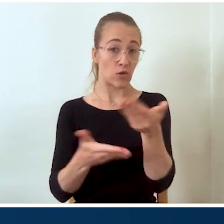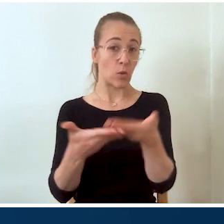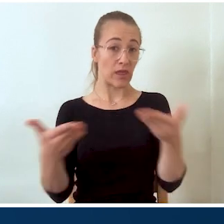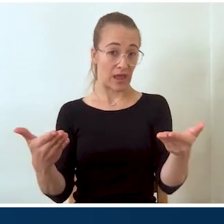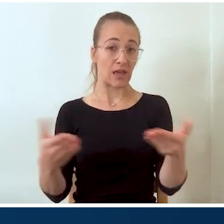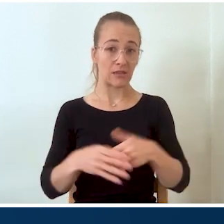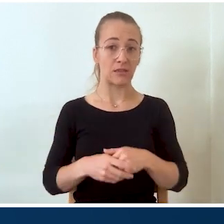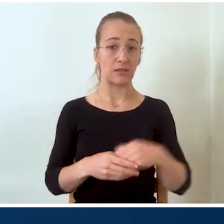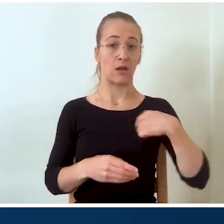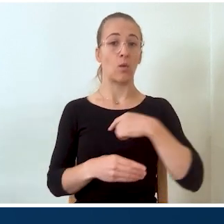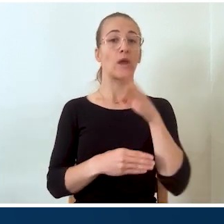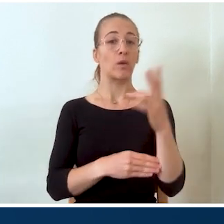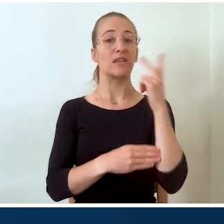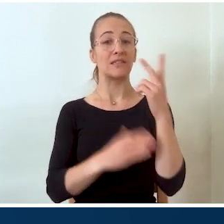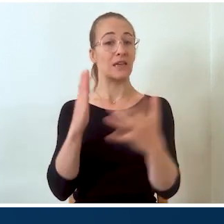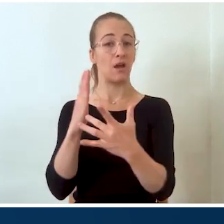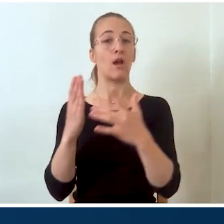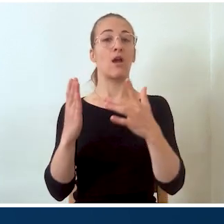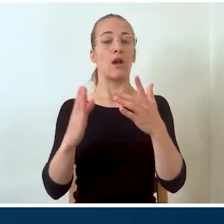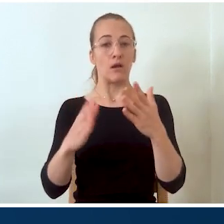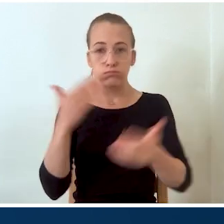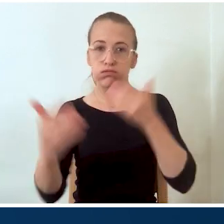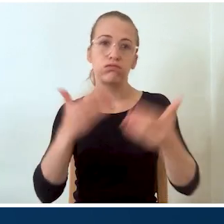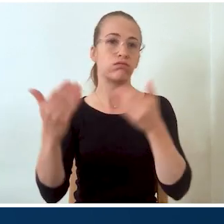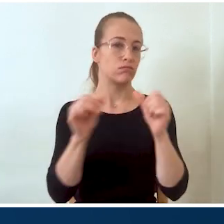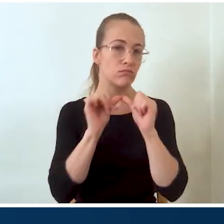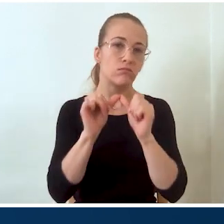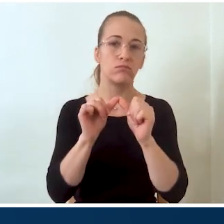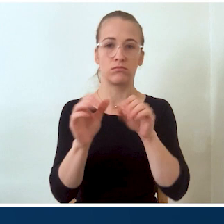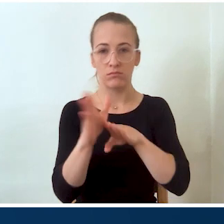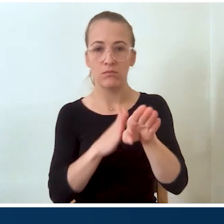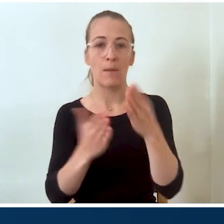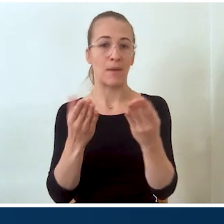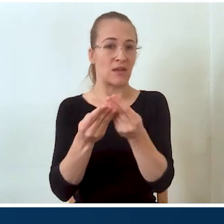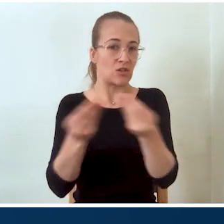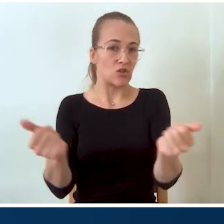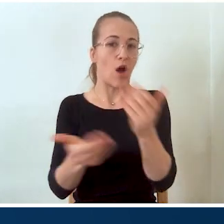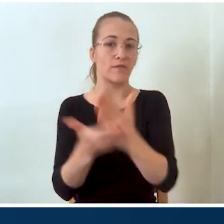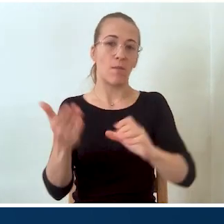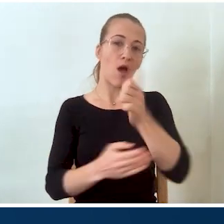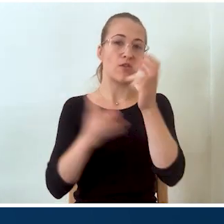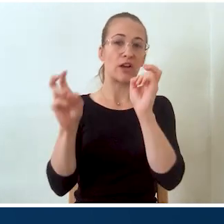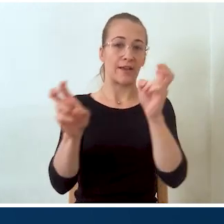We're going to see that technology is going to keep moving and maybe solving some of the other issues that we're having.